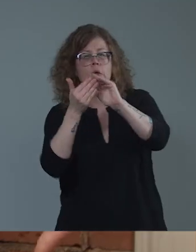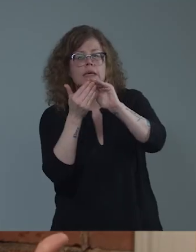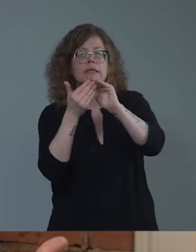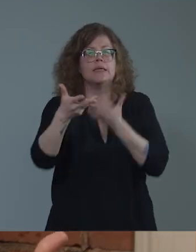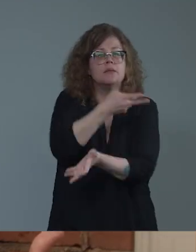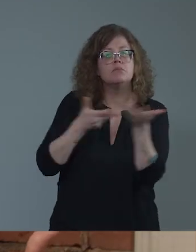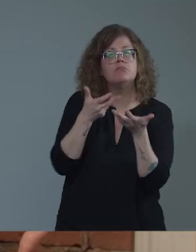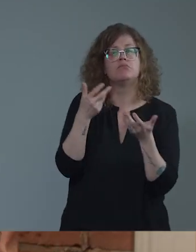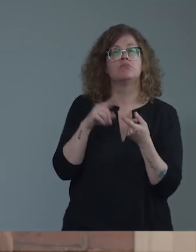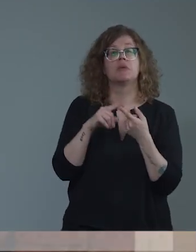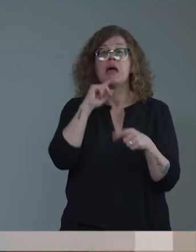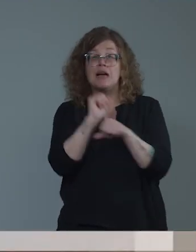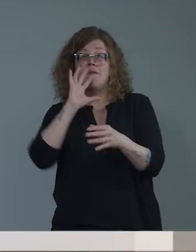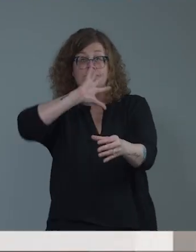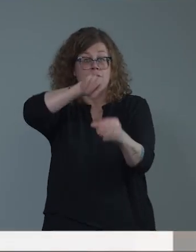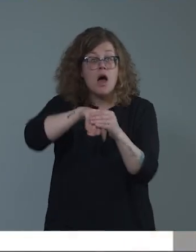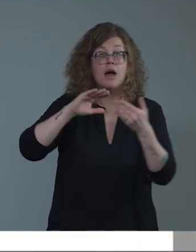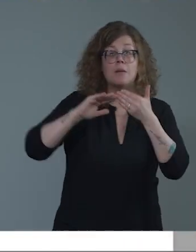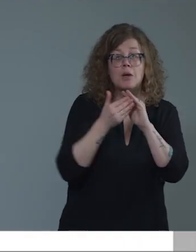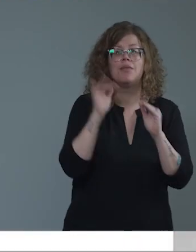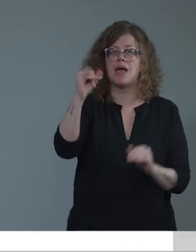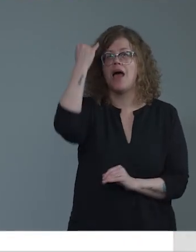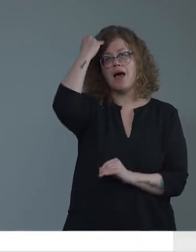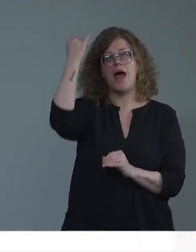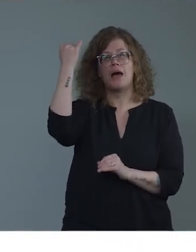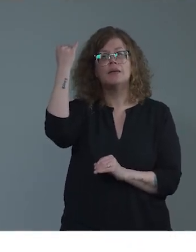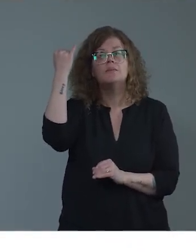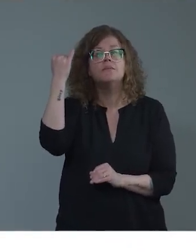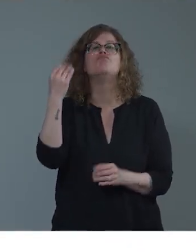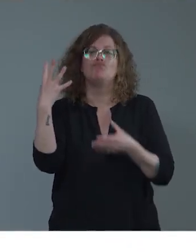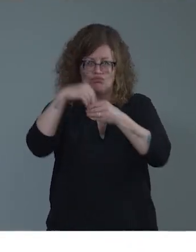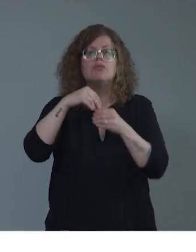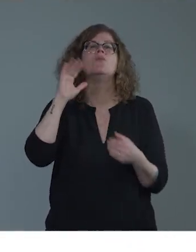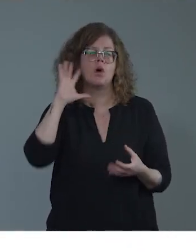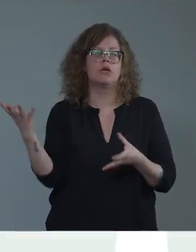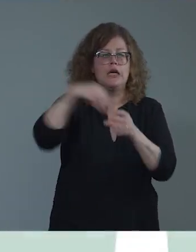This is their idea. It usually includes mockups, drawings, maybe some computer-generated images. A